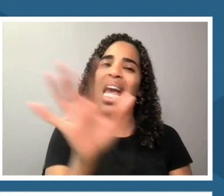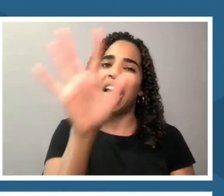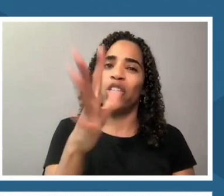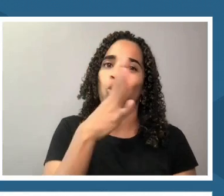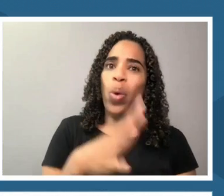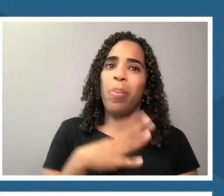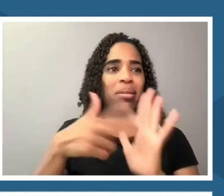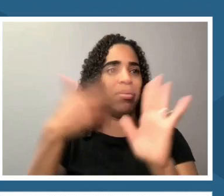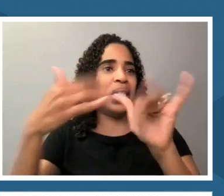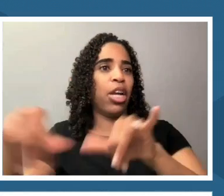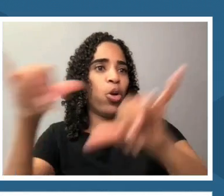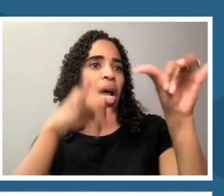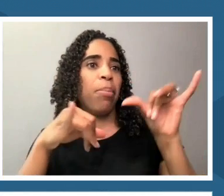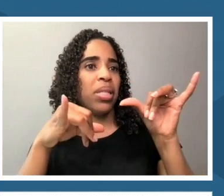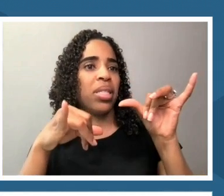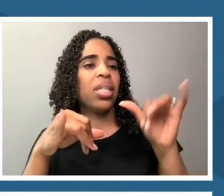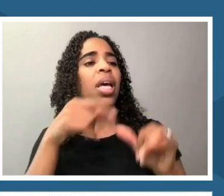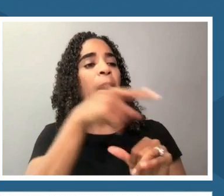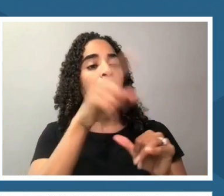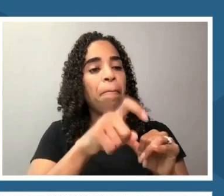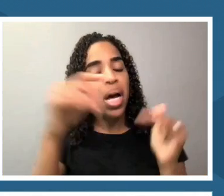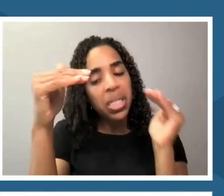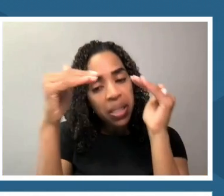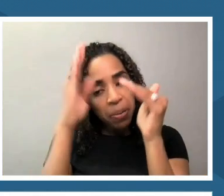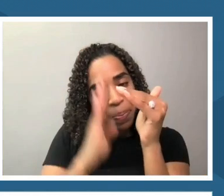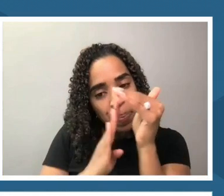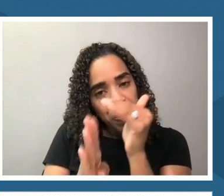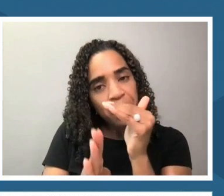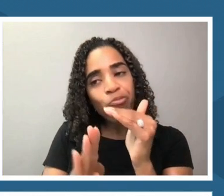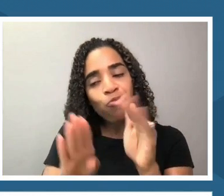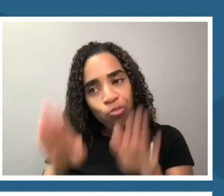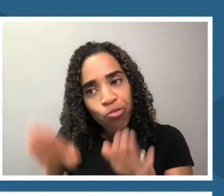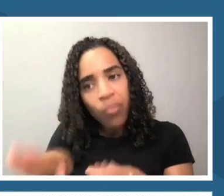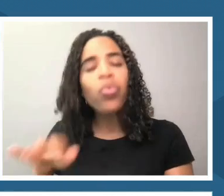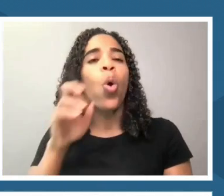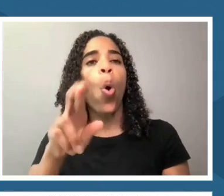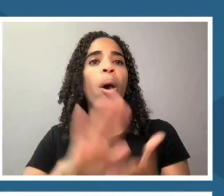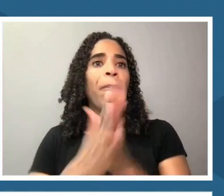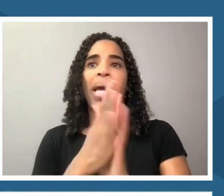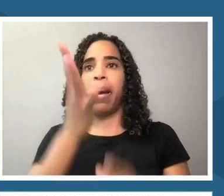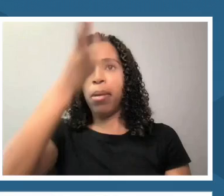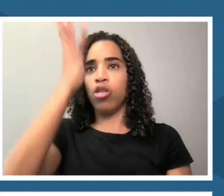either as being submissive and docile or